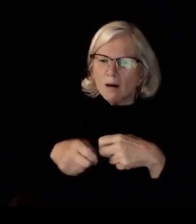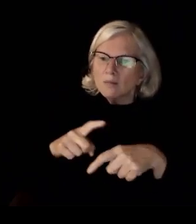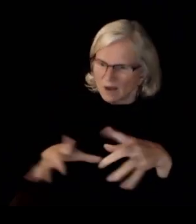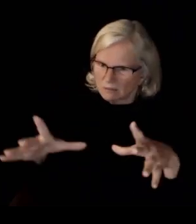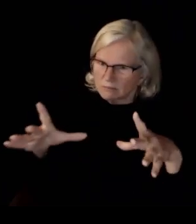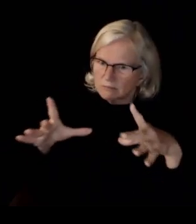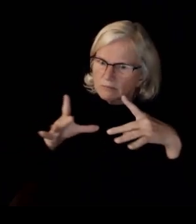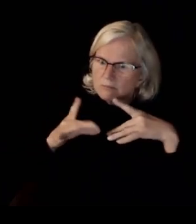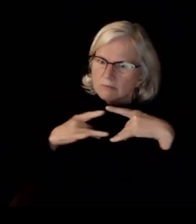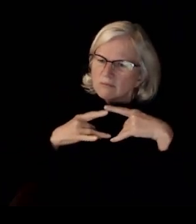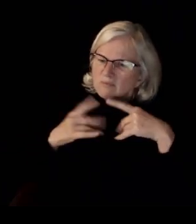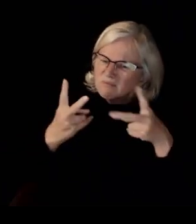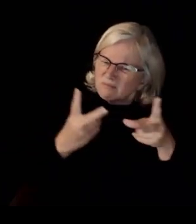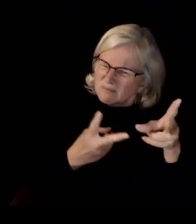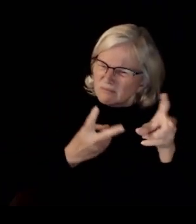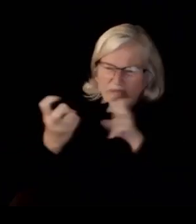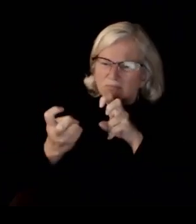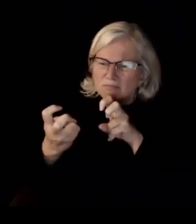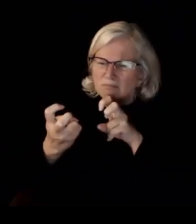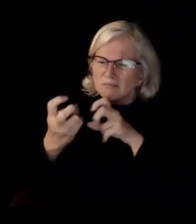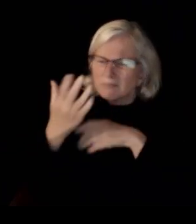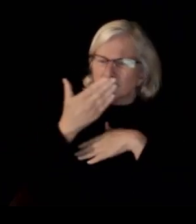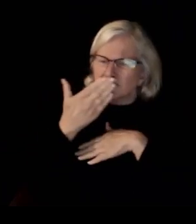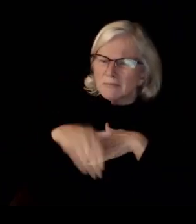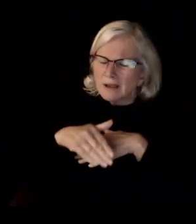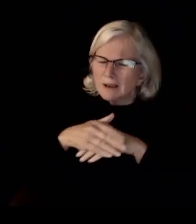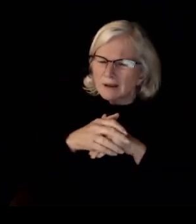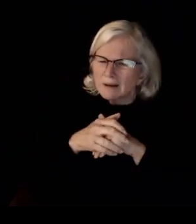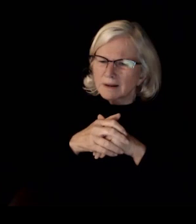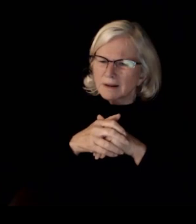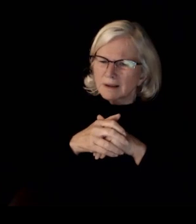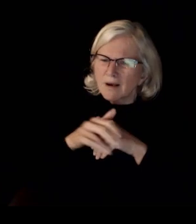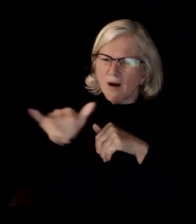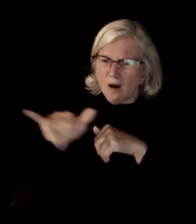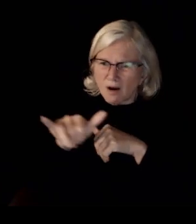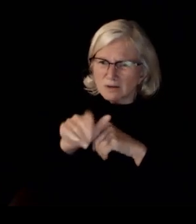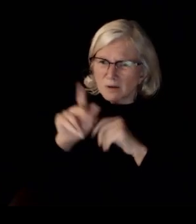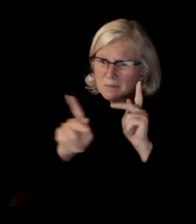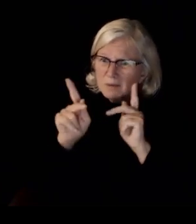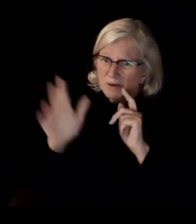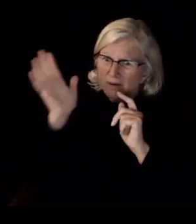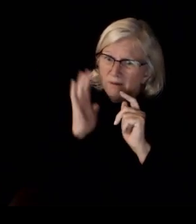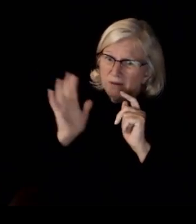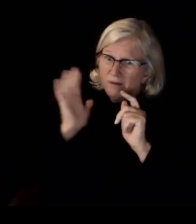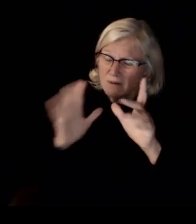a bit later even in people who didn't have a severe case of COVID illness or even any